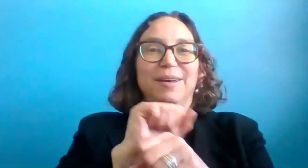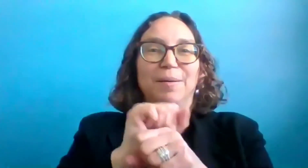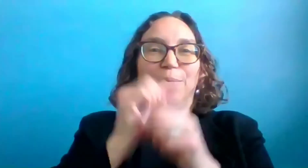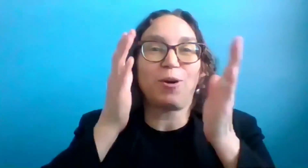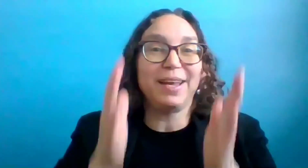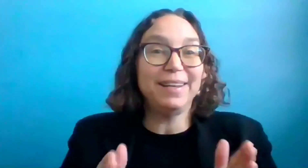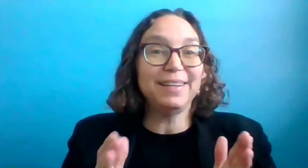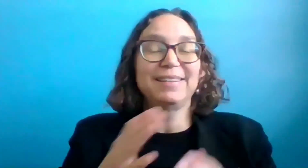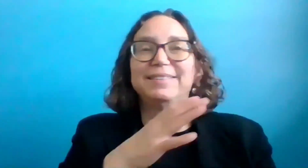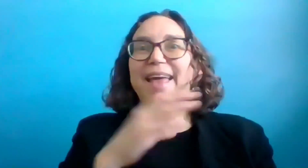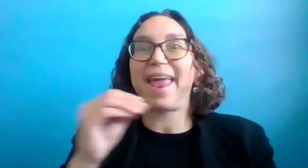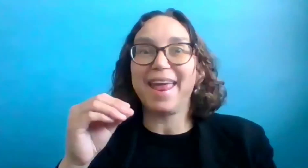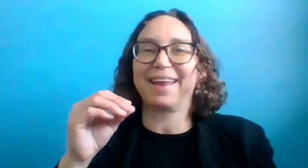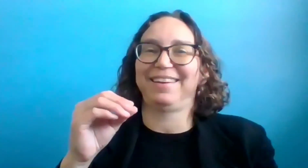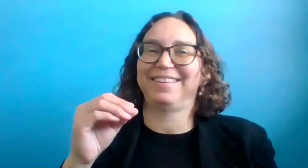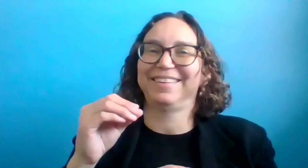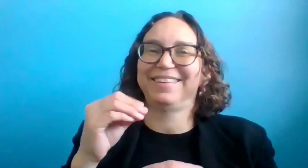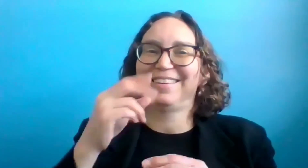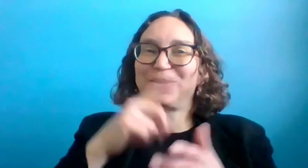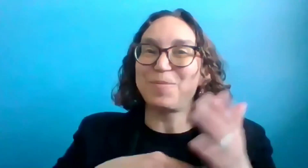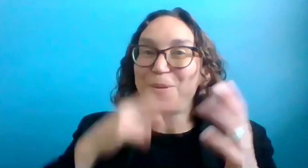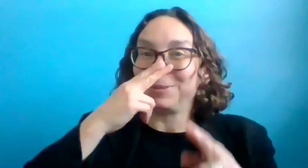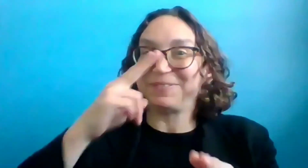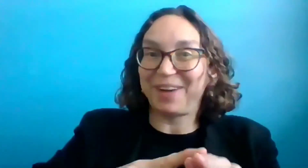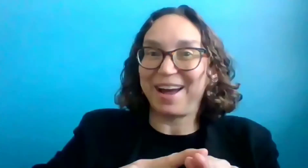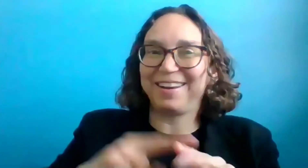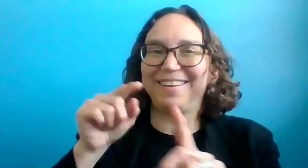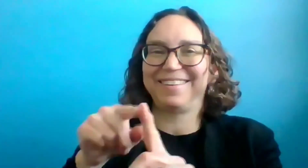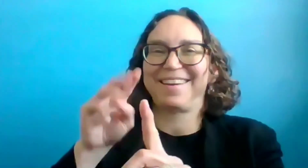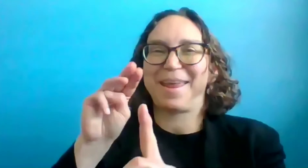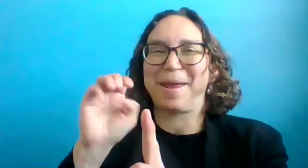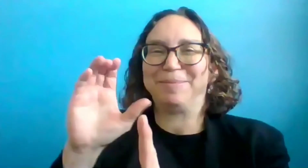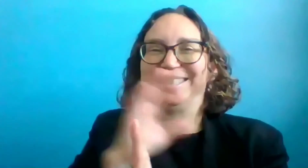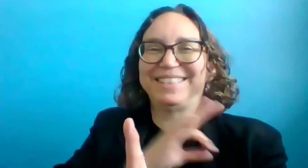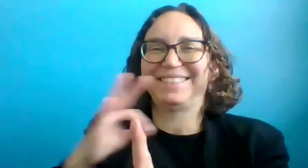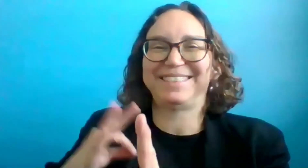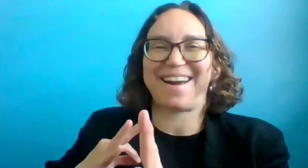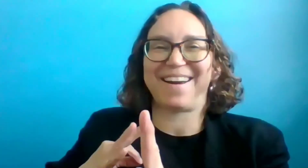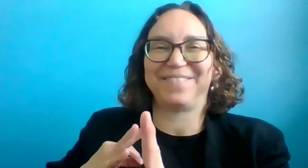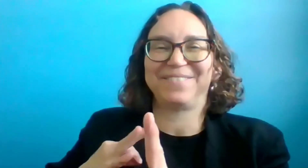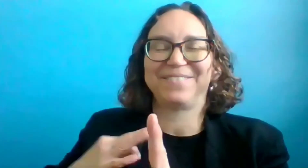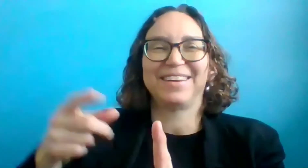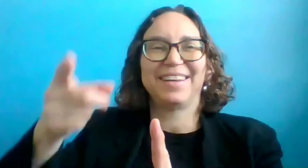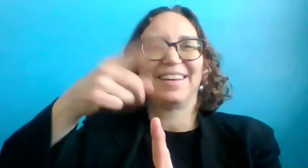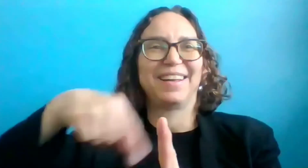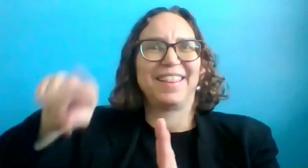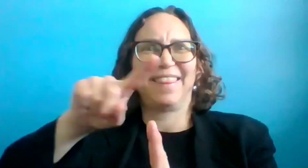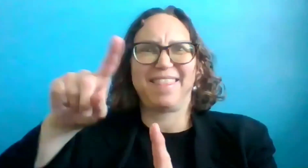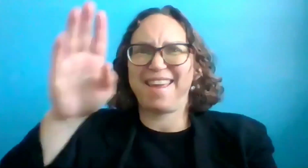They heard our testimony from employers, employees, and what was most fun for me was the MEC staff.